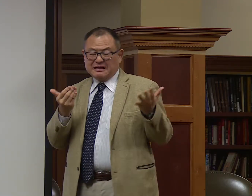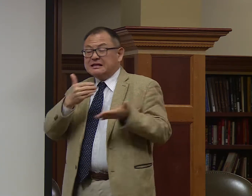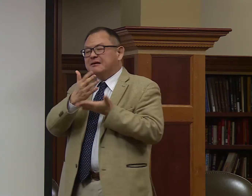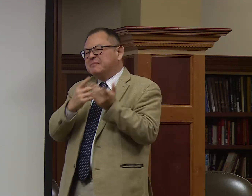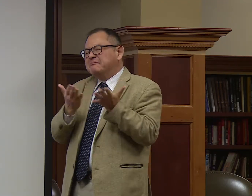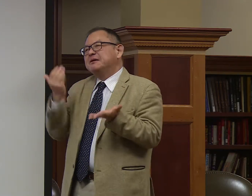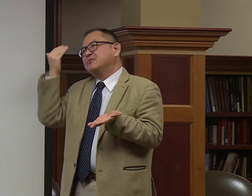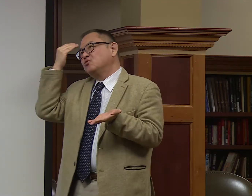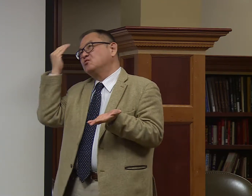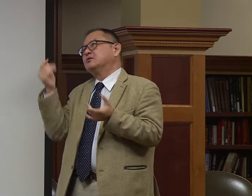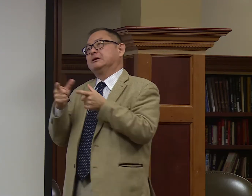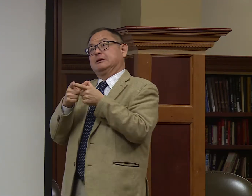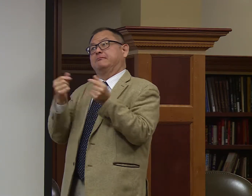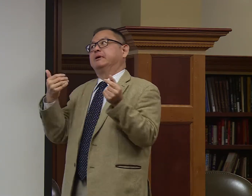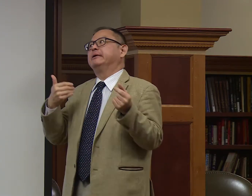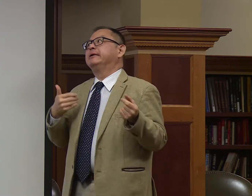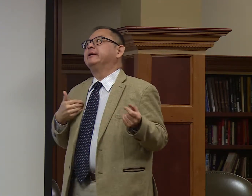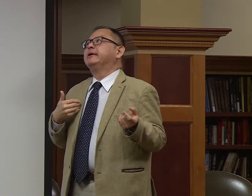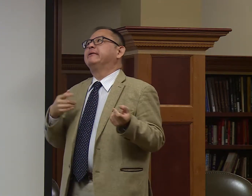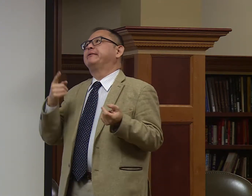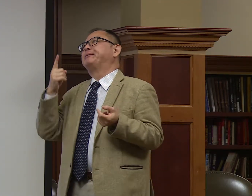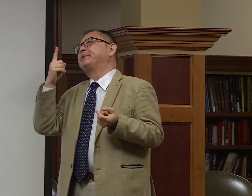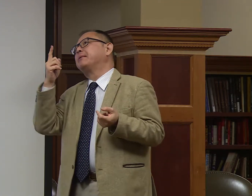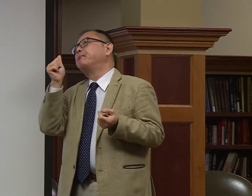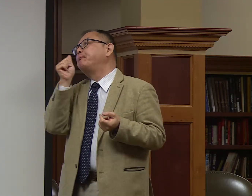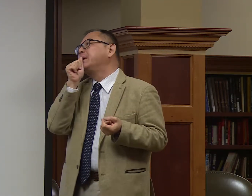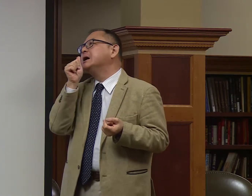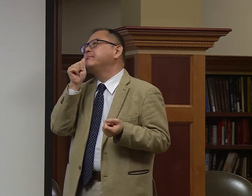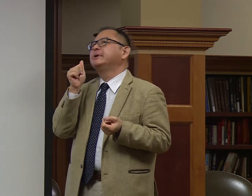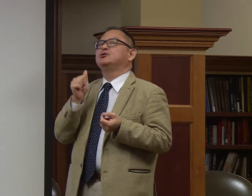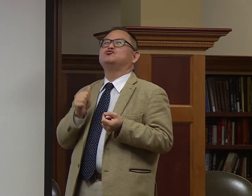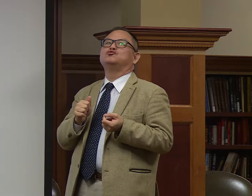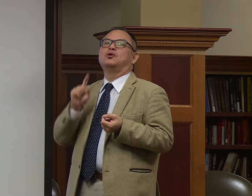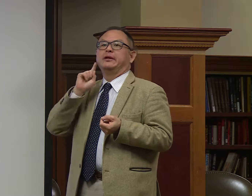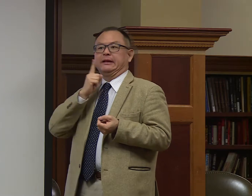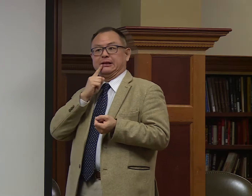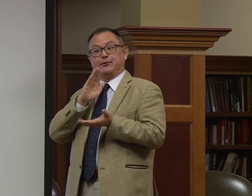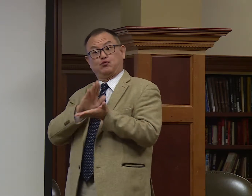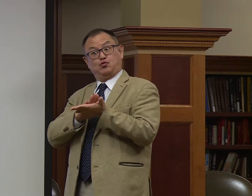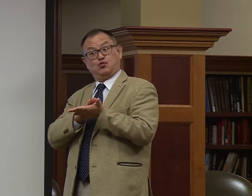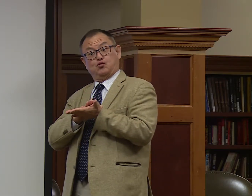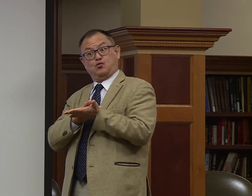that there's only one private Deaf school in Japan